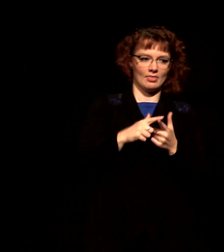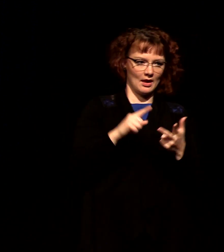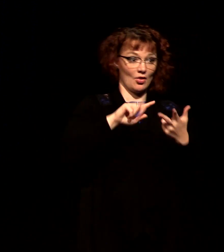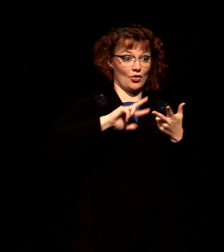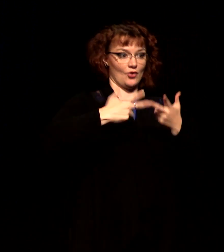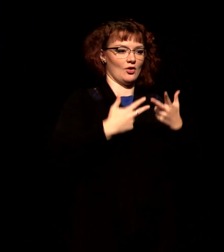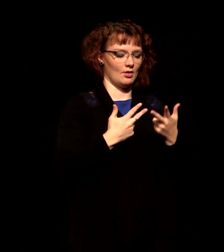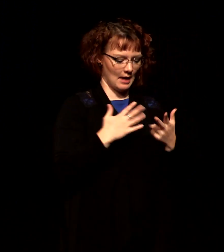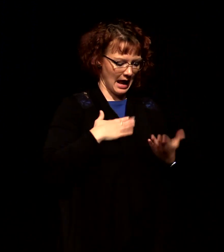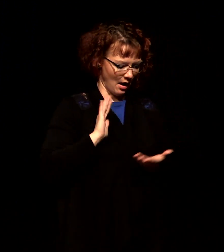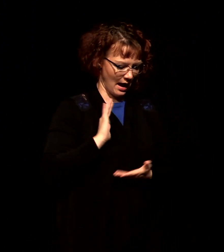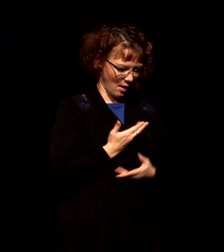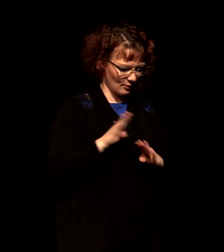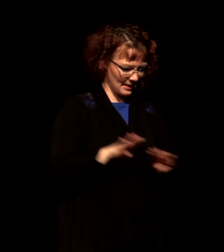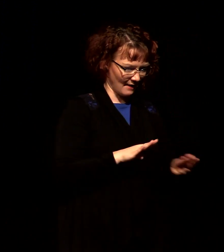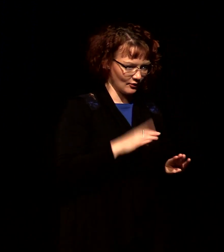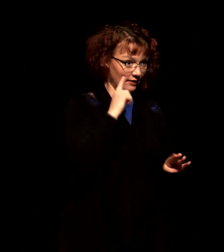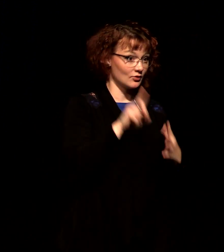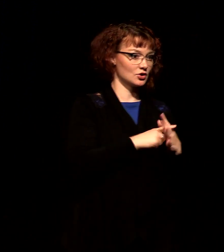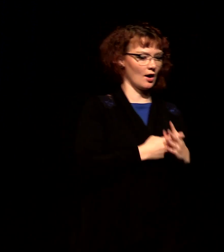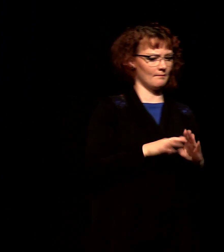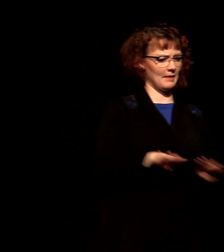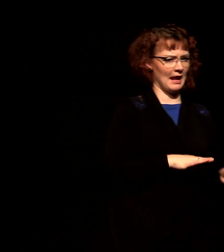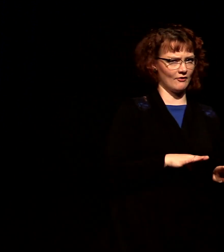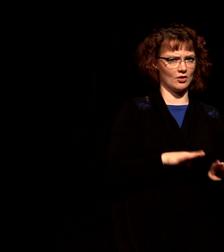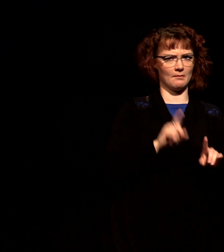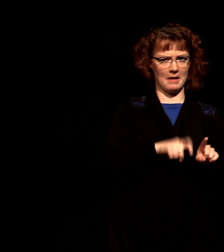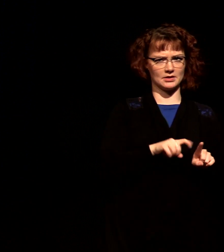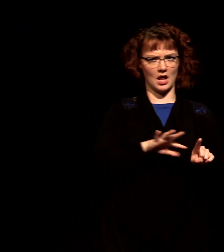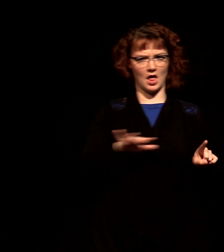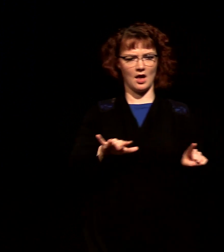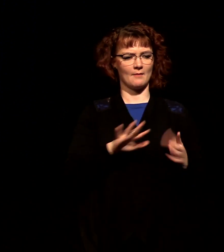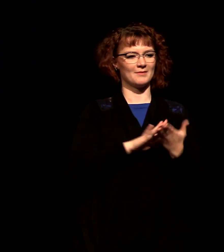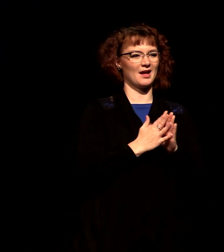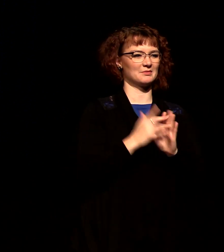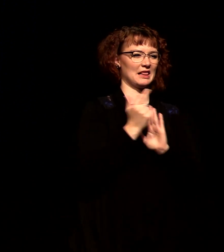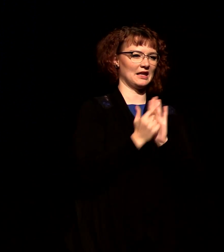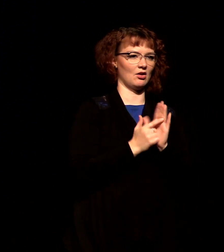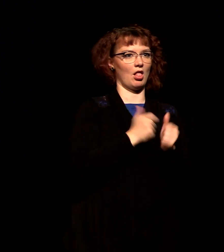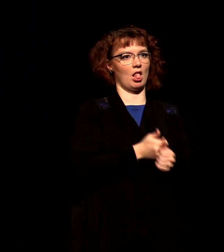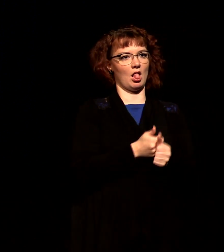when we go the opposite direction. That is legalism, we don't want anything to do with that. We start in a place of